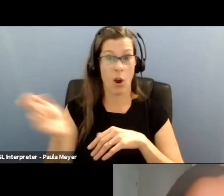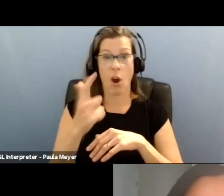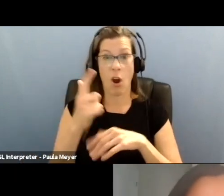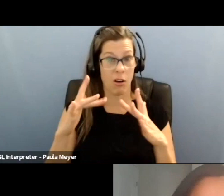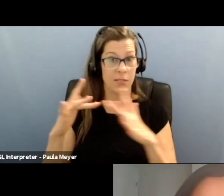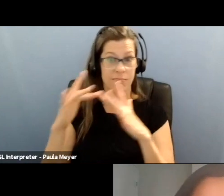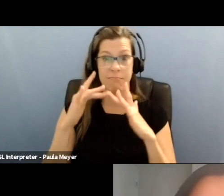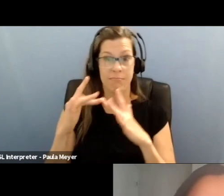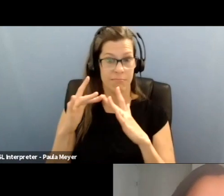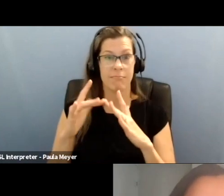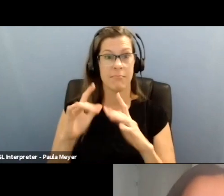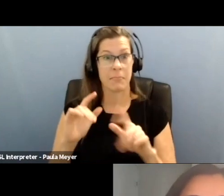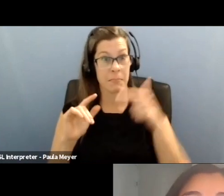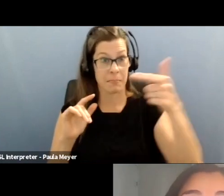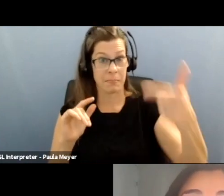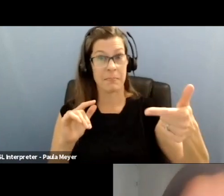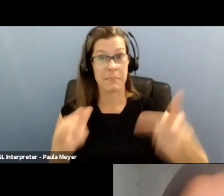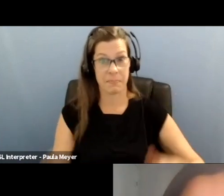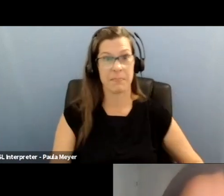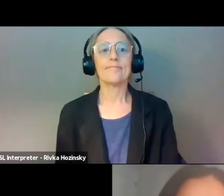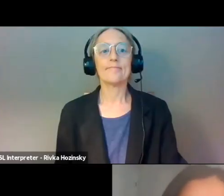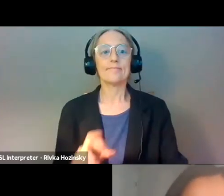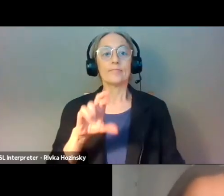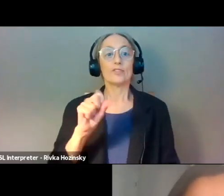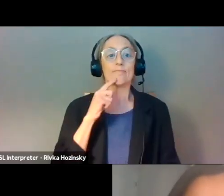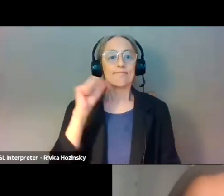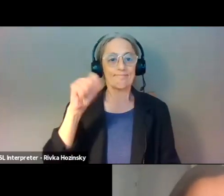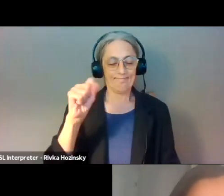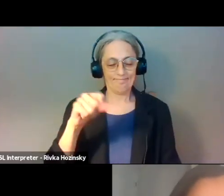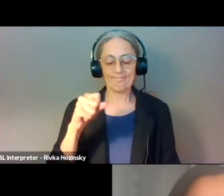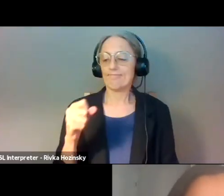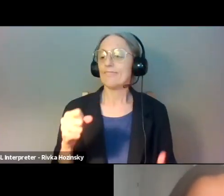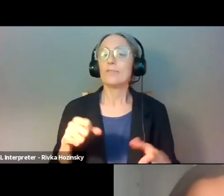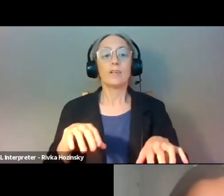they are functions that the host of the event can access and see